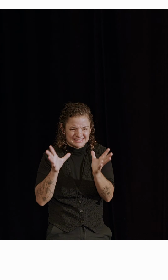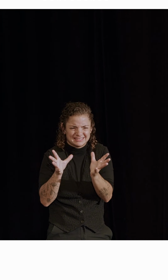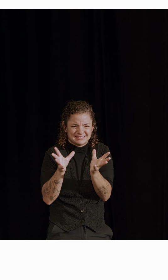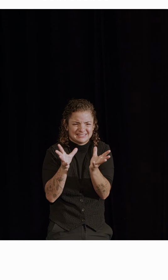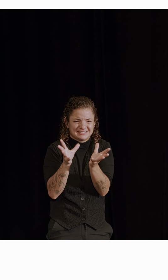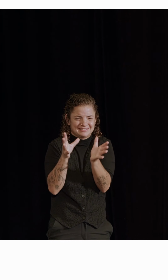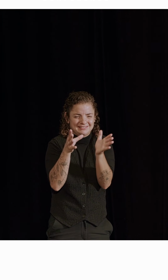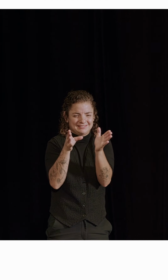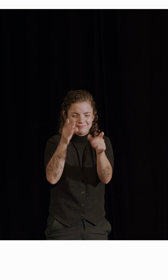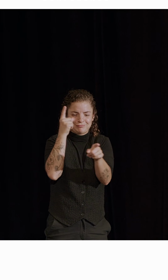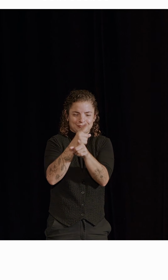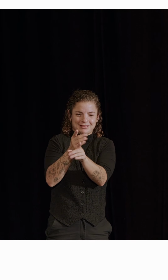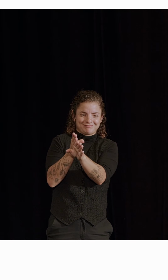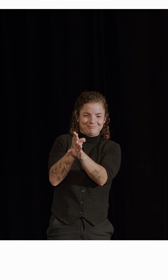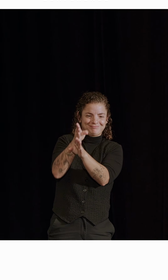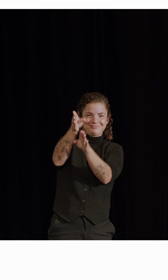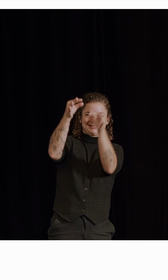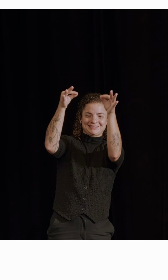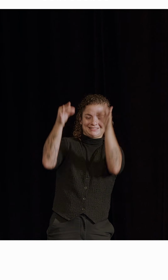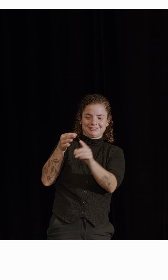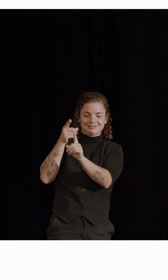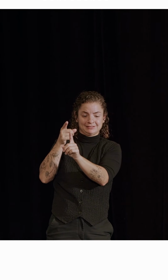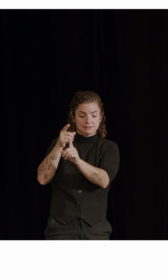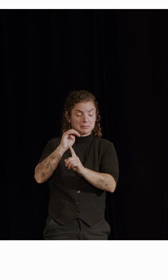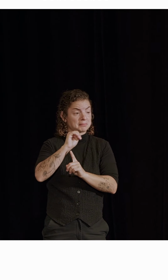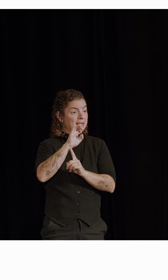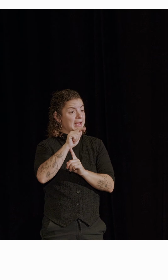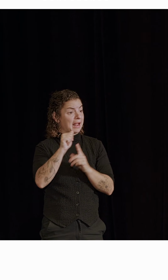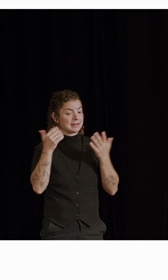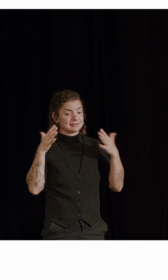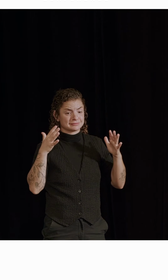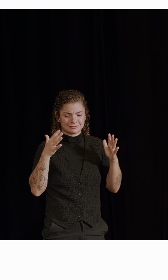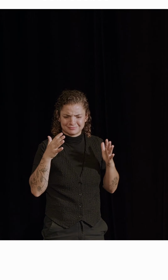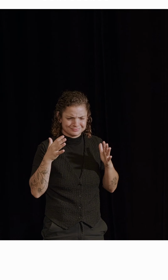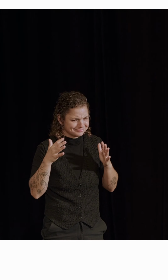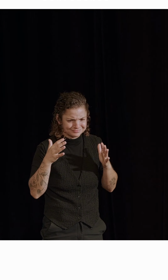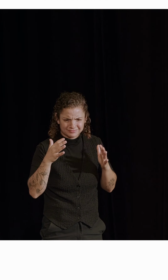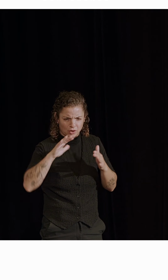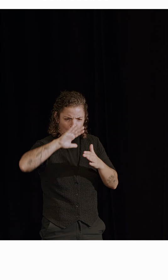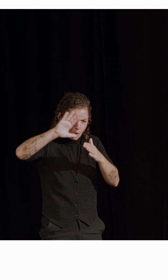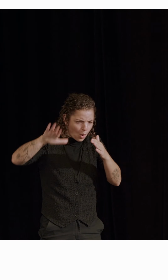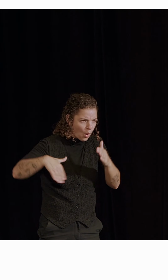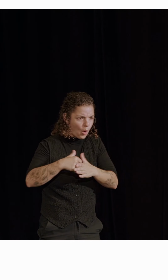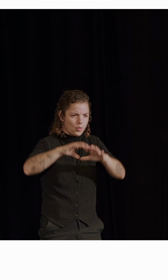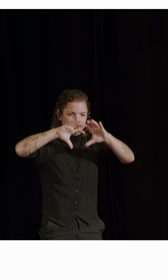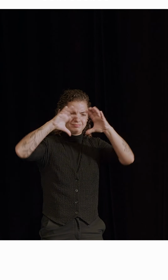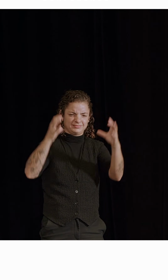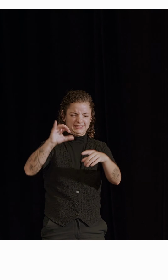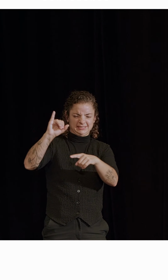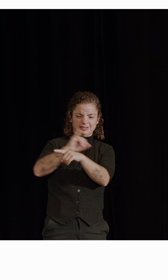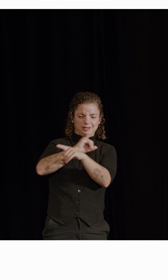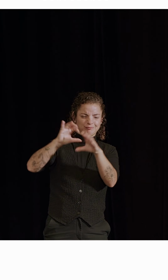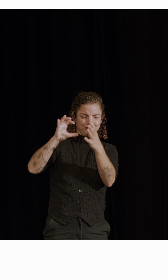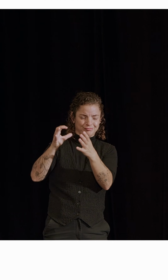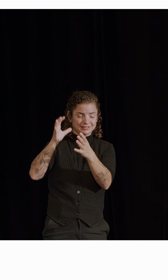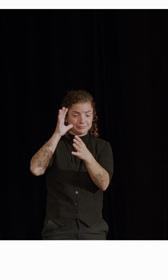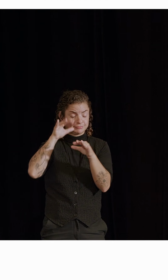I think that there is a whole direction the industry will go in that is going to make the world more connected,